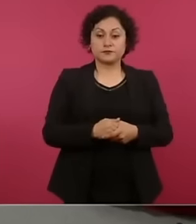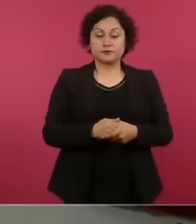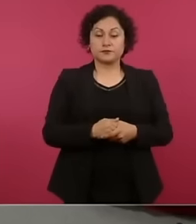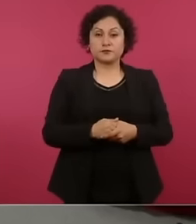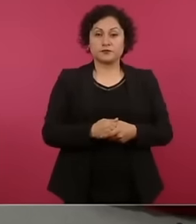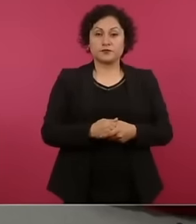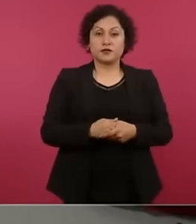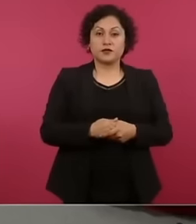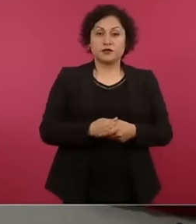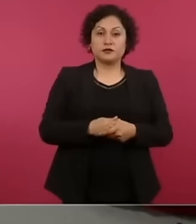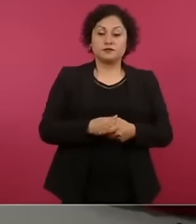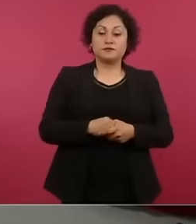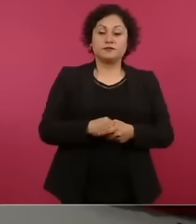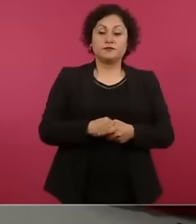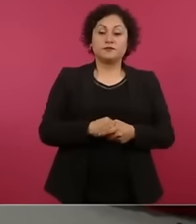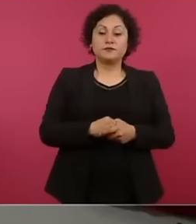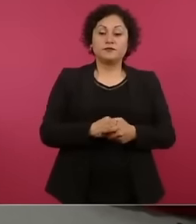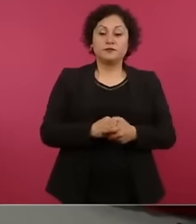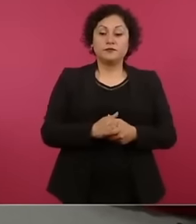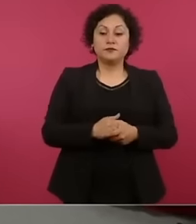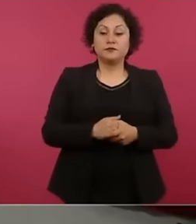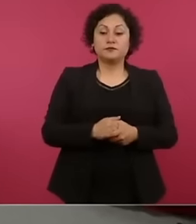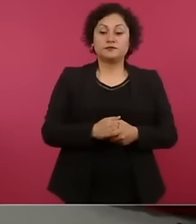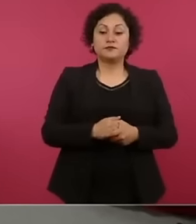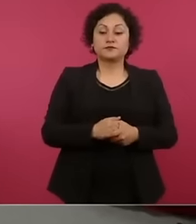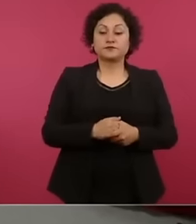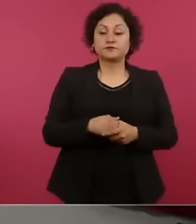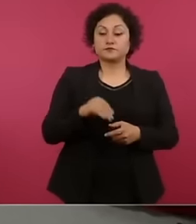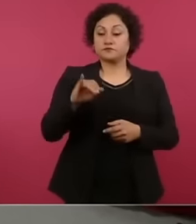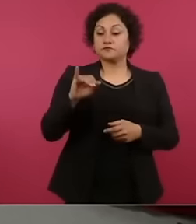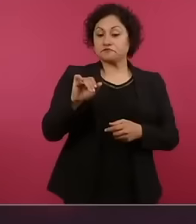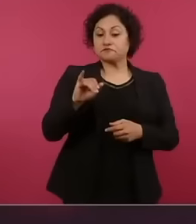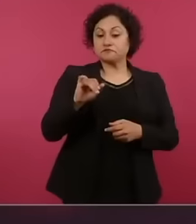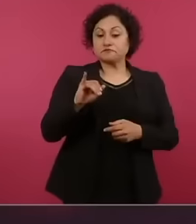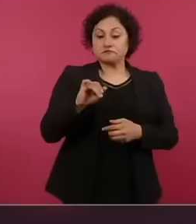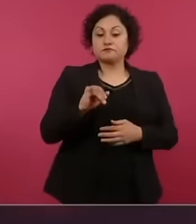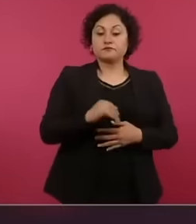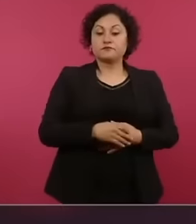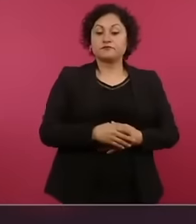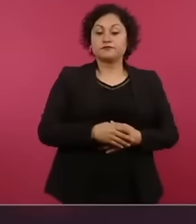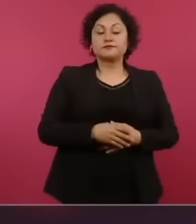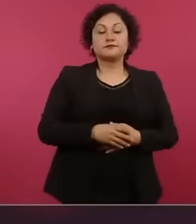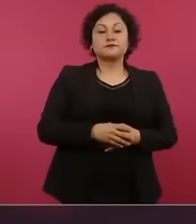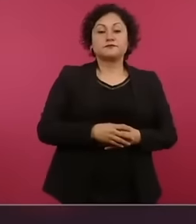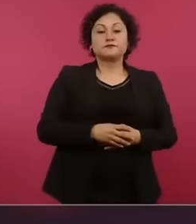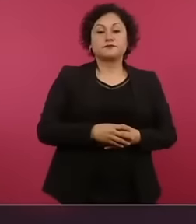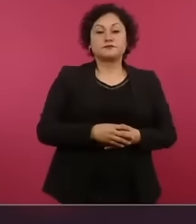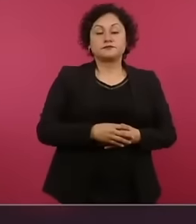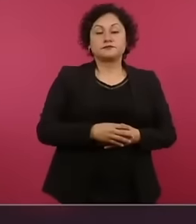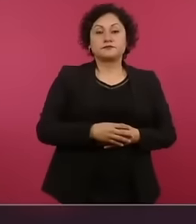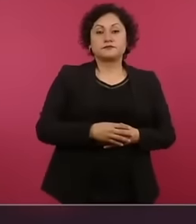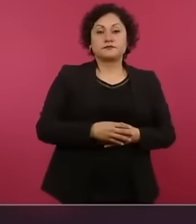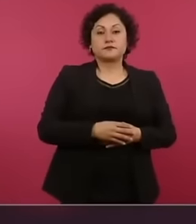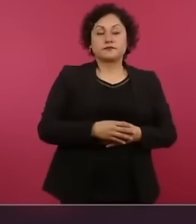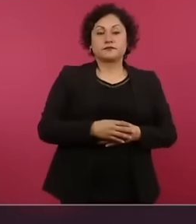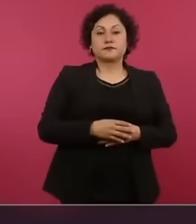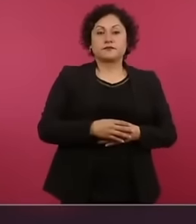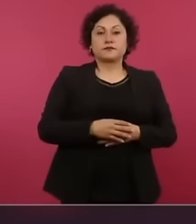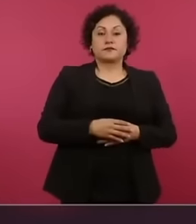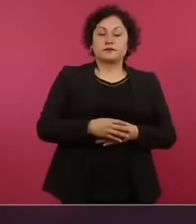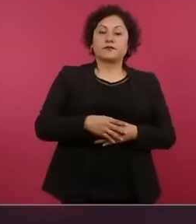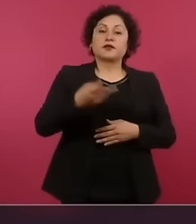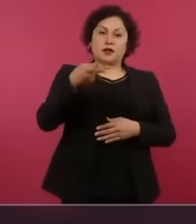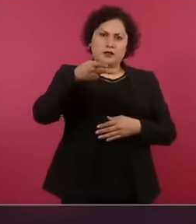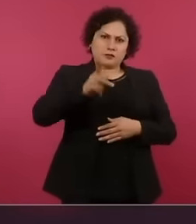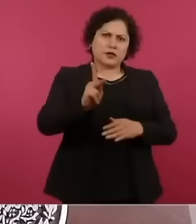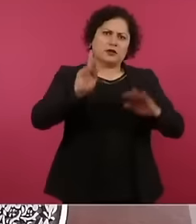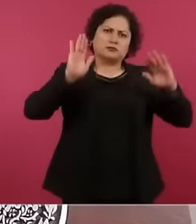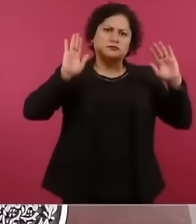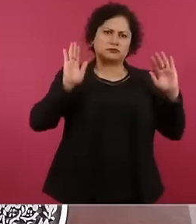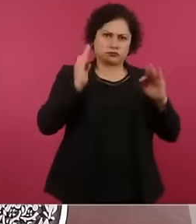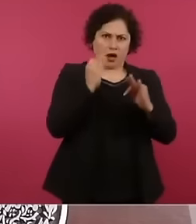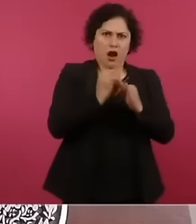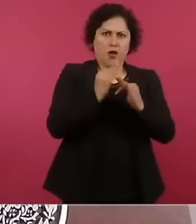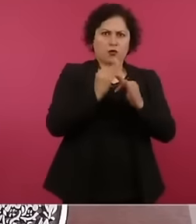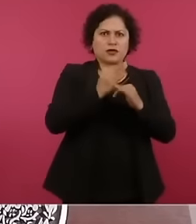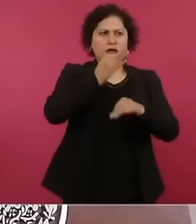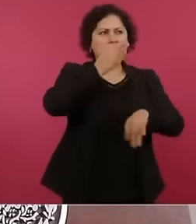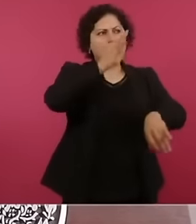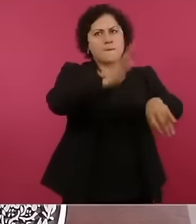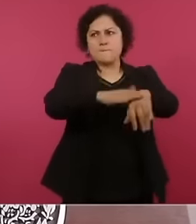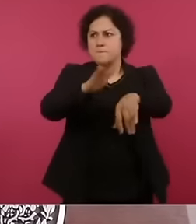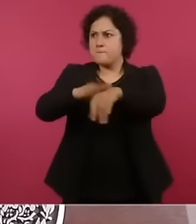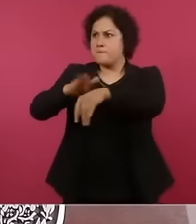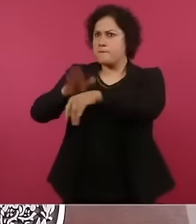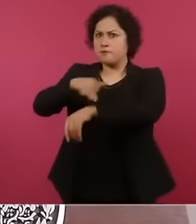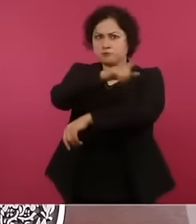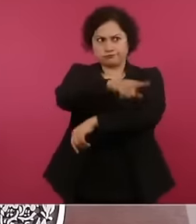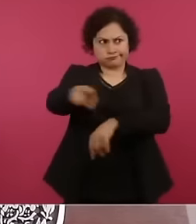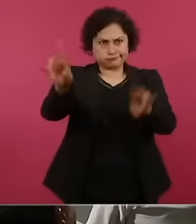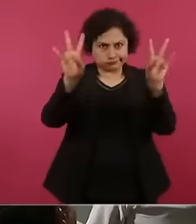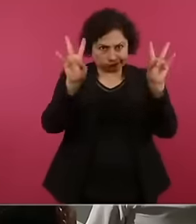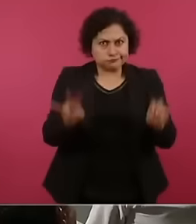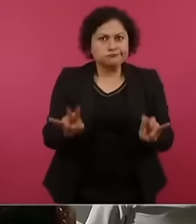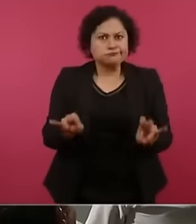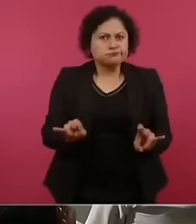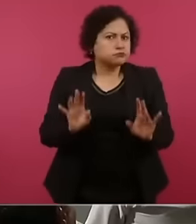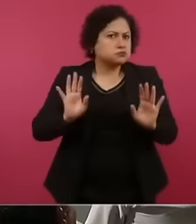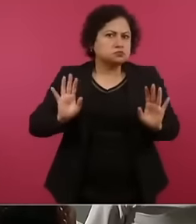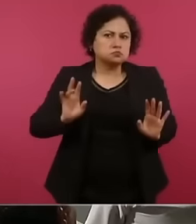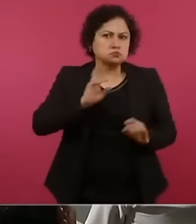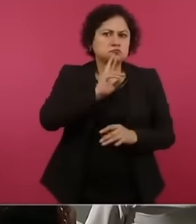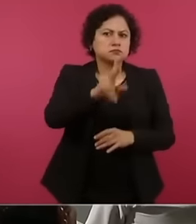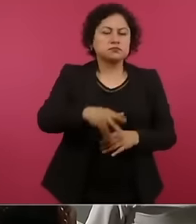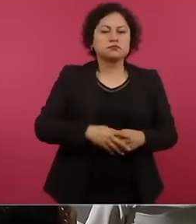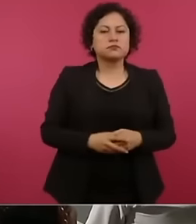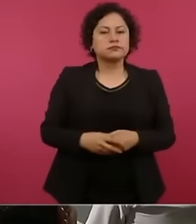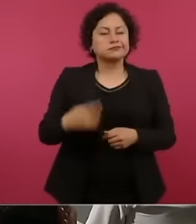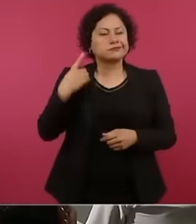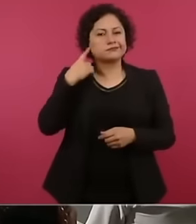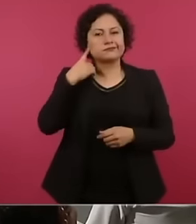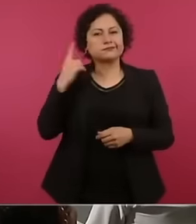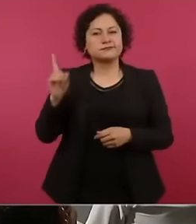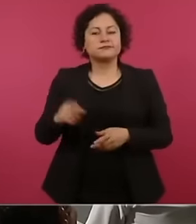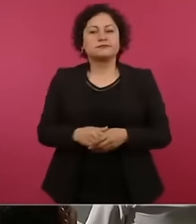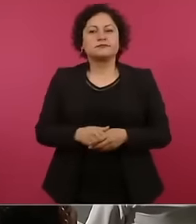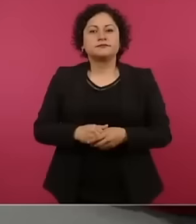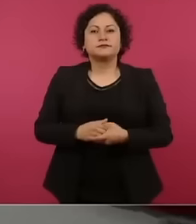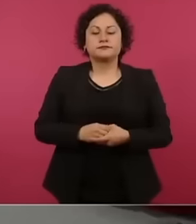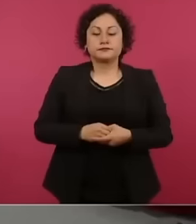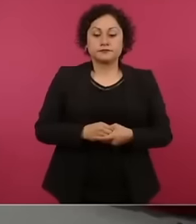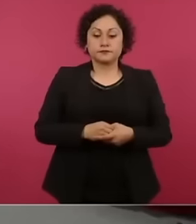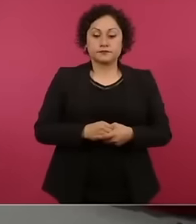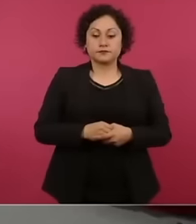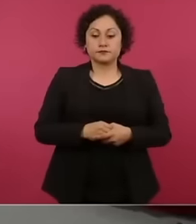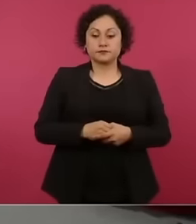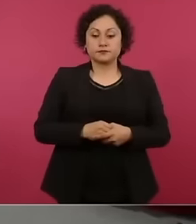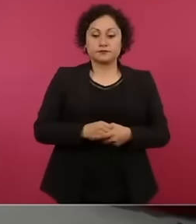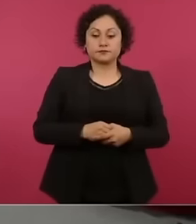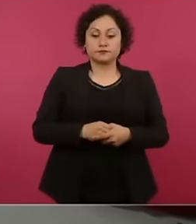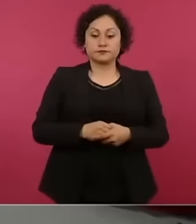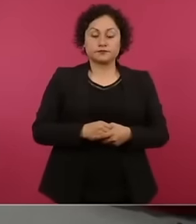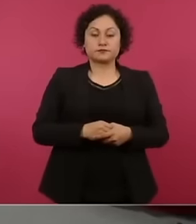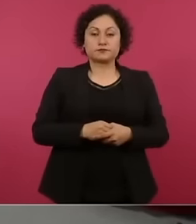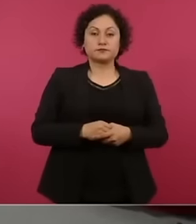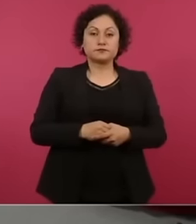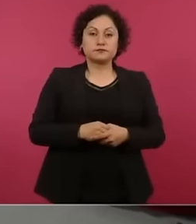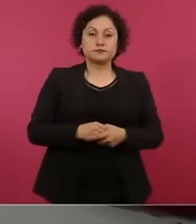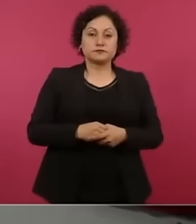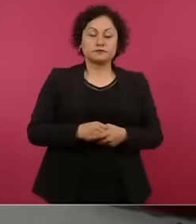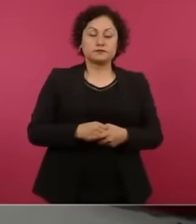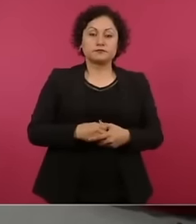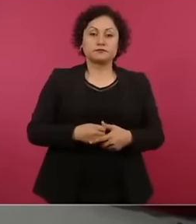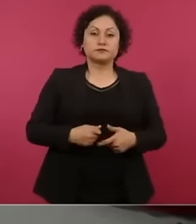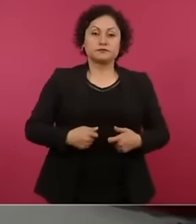yes but the best thing is to warn people